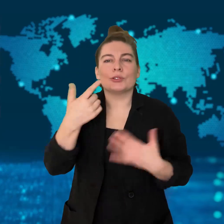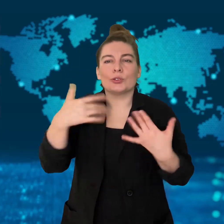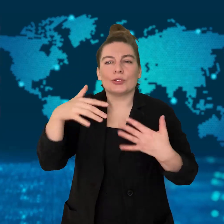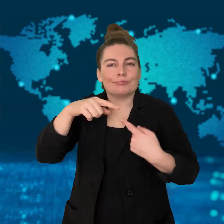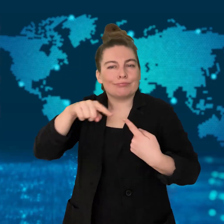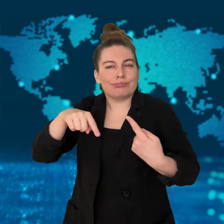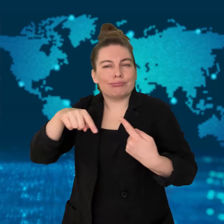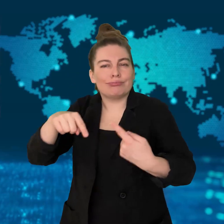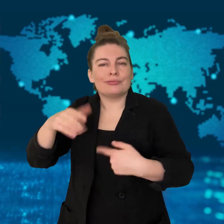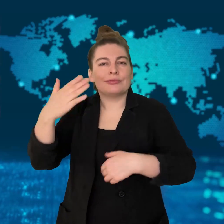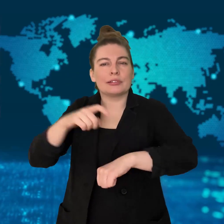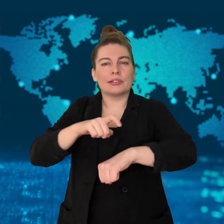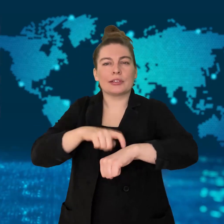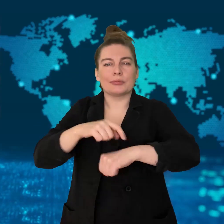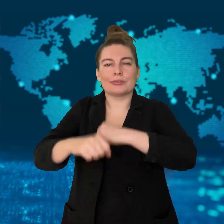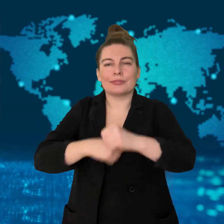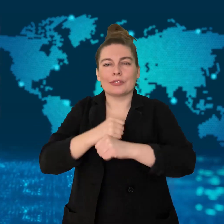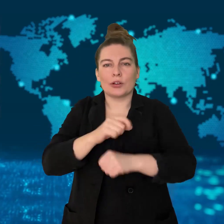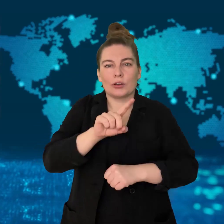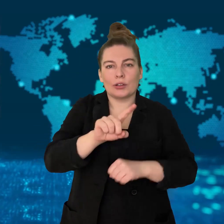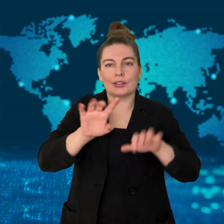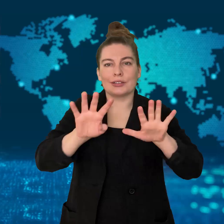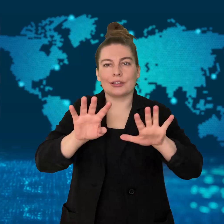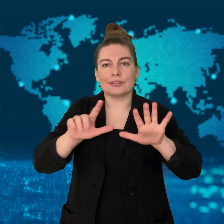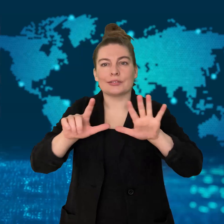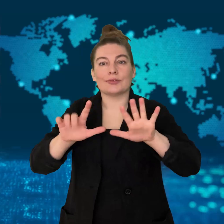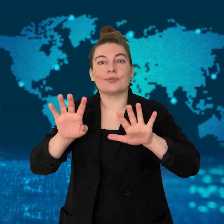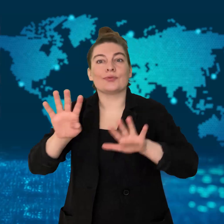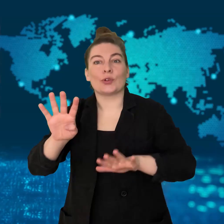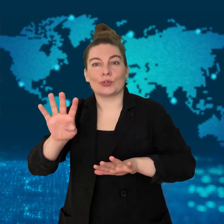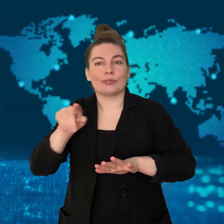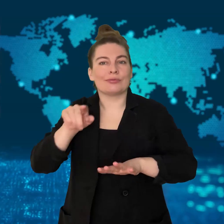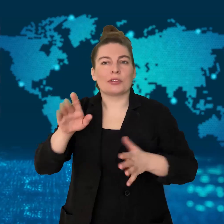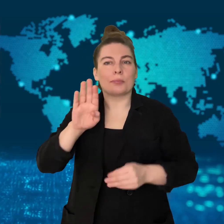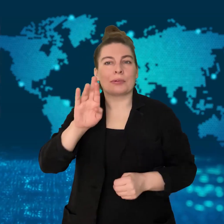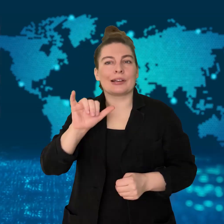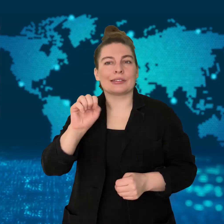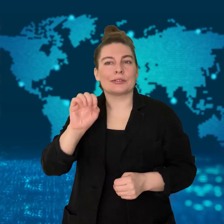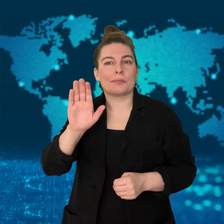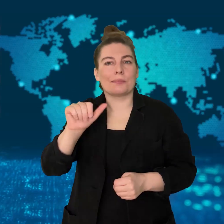It had been expected to be the first cyclone to